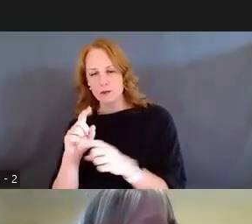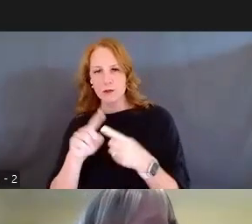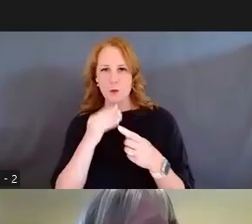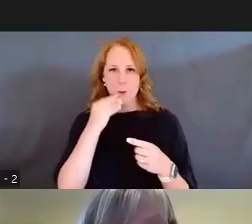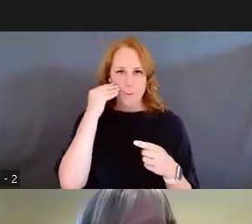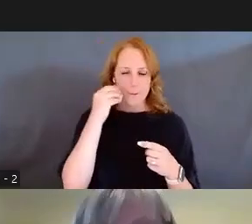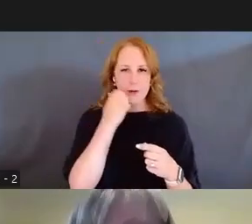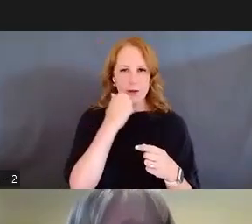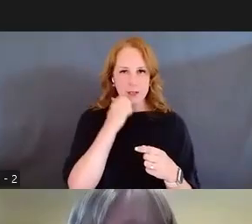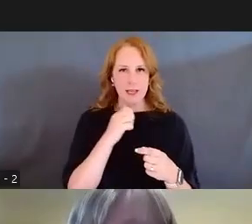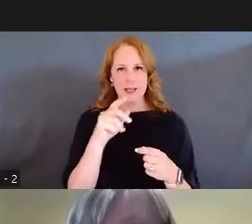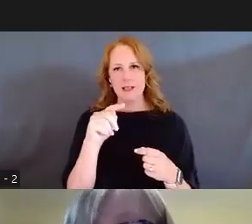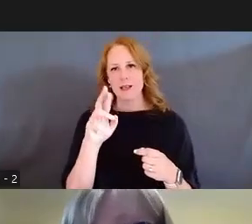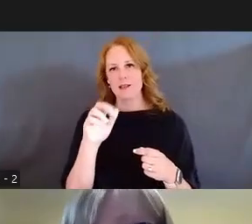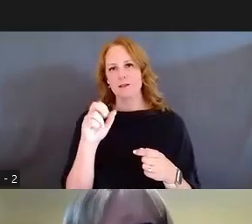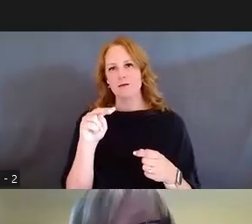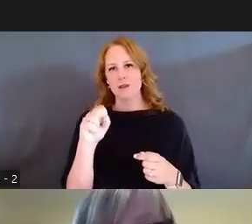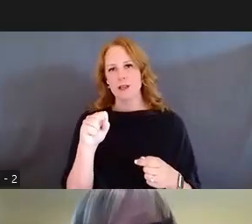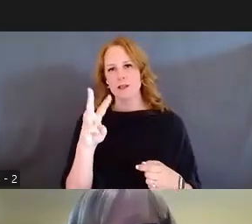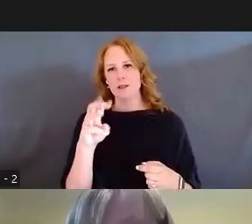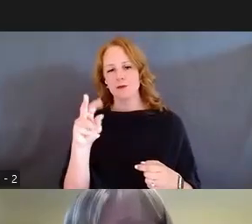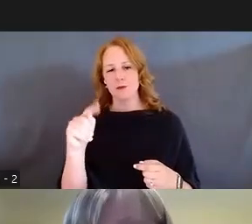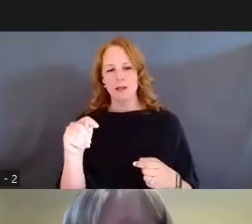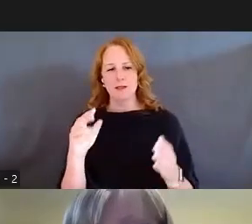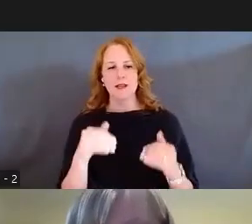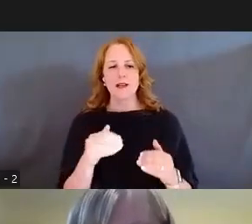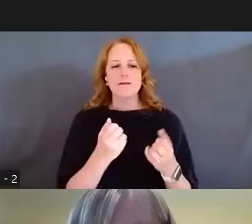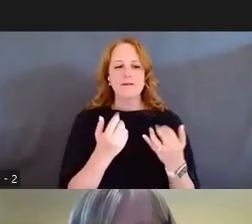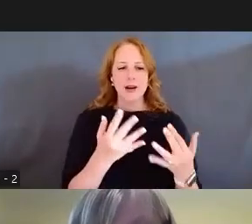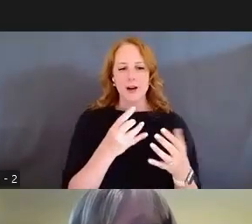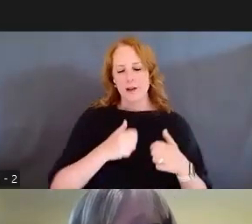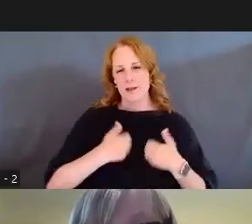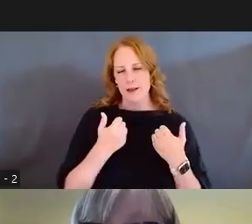Trans West. And then fire and life safety. Johnson Controls has hired a supported employee um to do